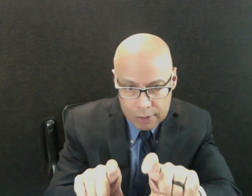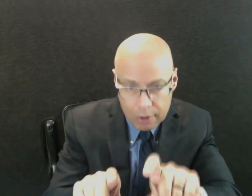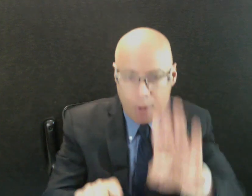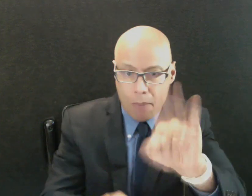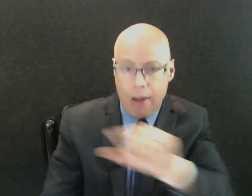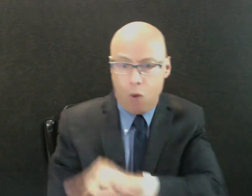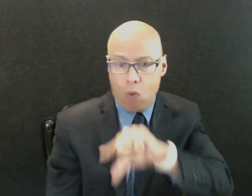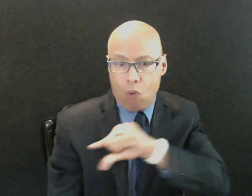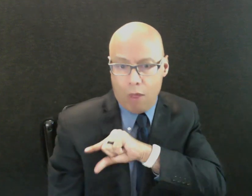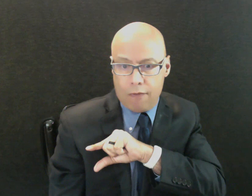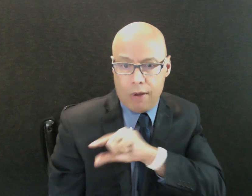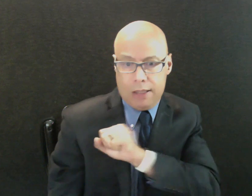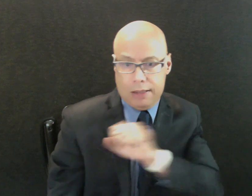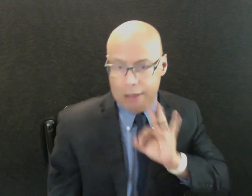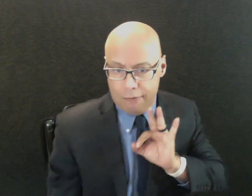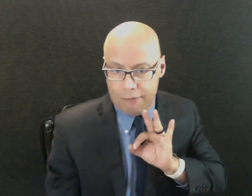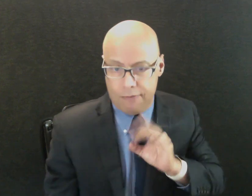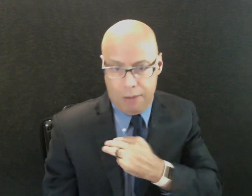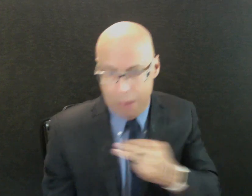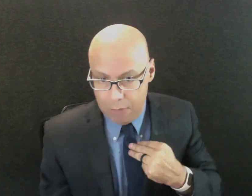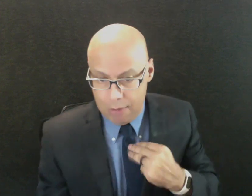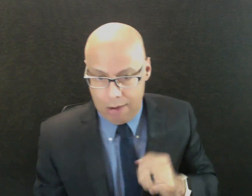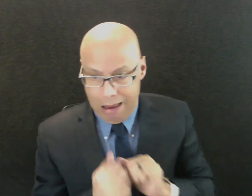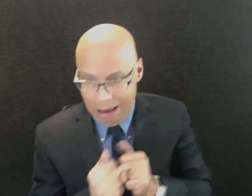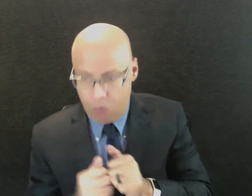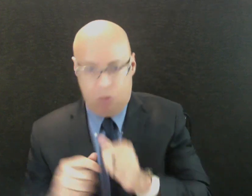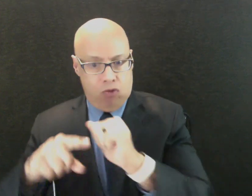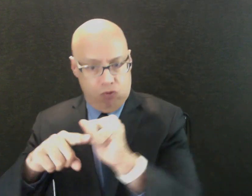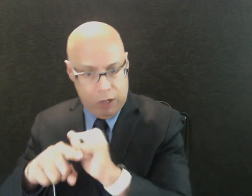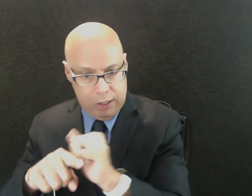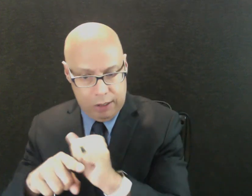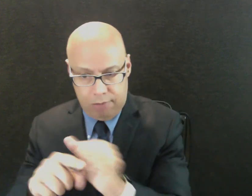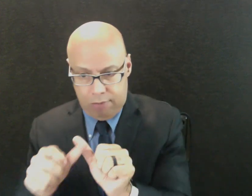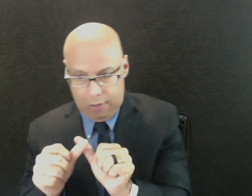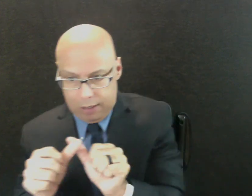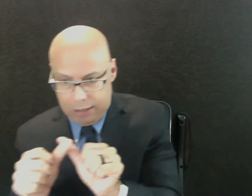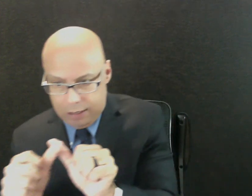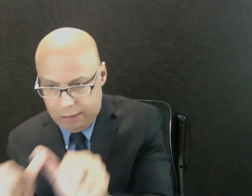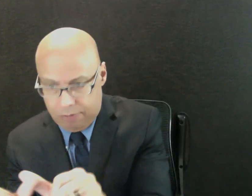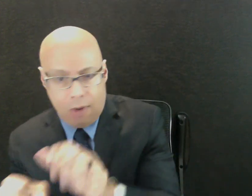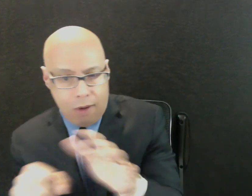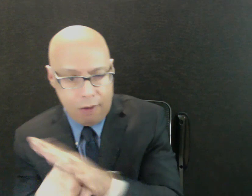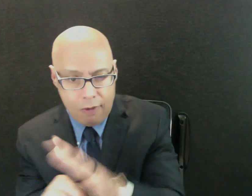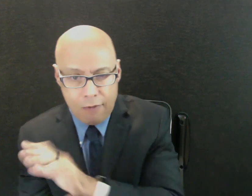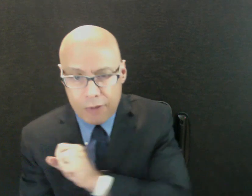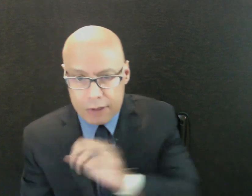staff member by training and maintaining a sufficient staff by monitoring